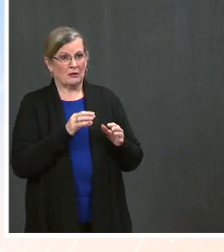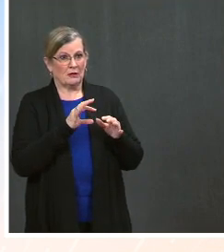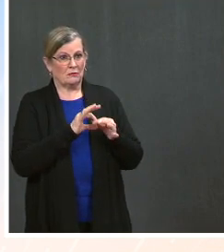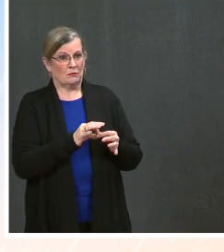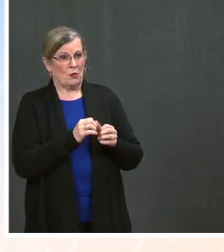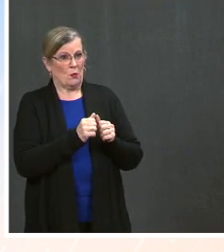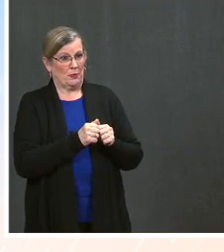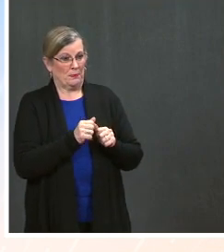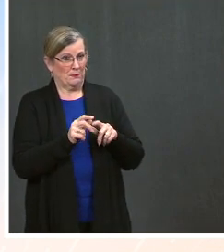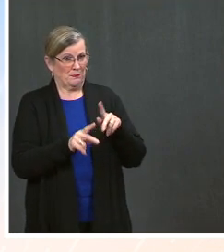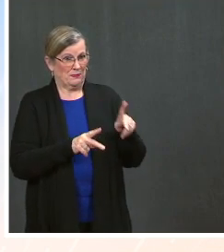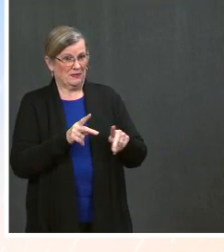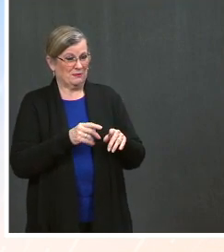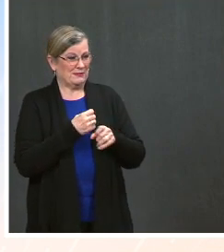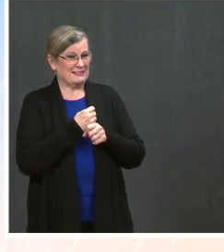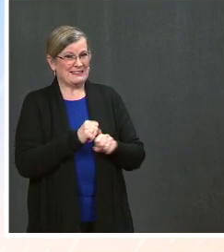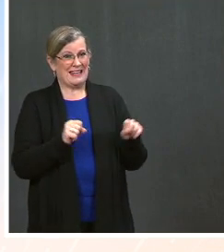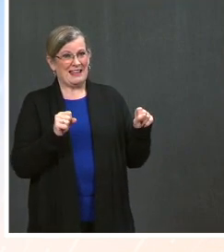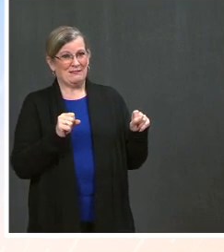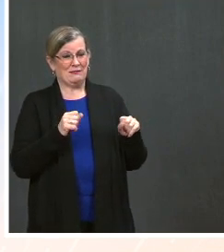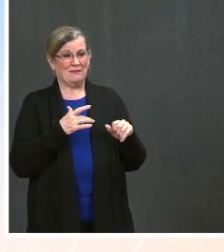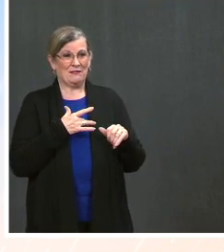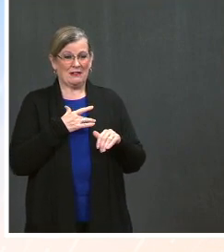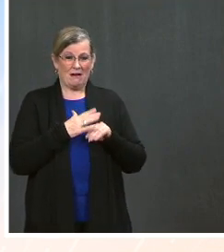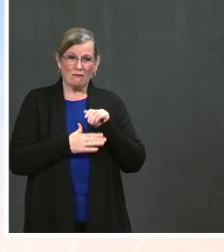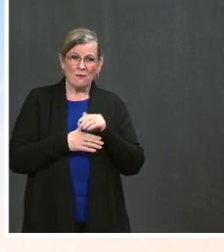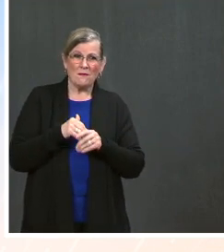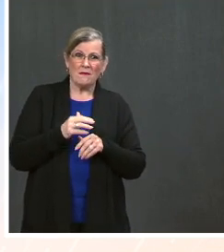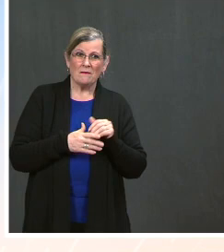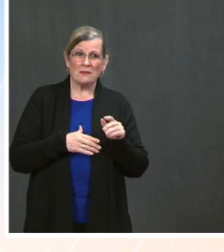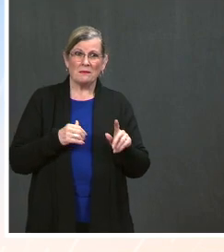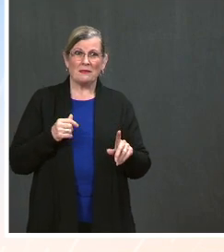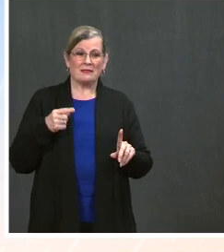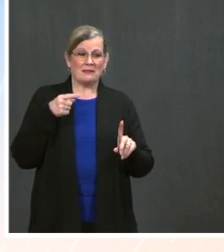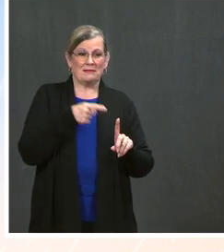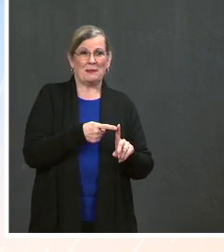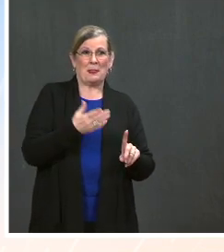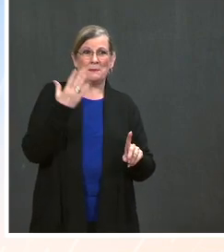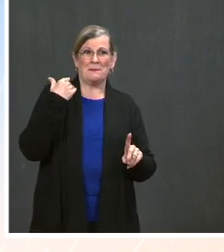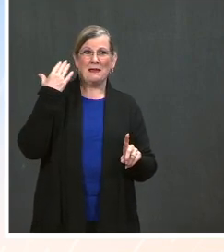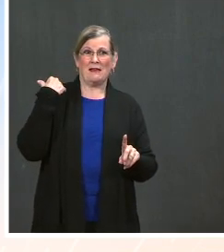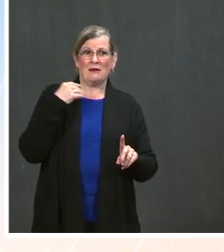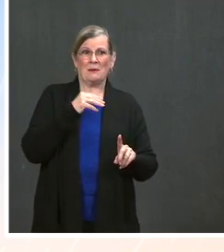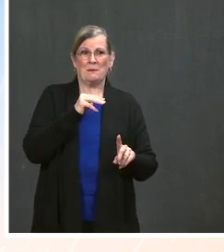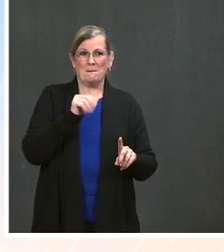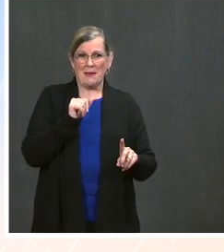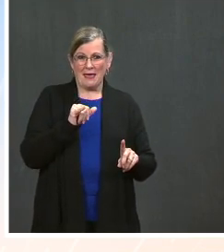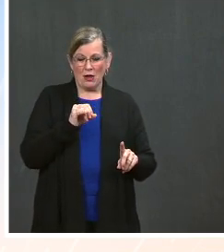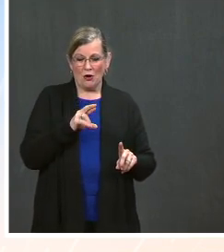but one of our major industries is tourism. We haven't held a convention at the Convention Center in Boston for over a year.